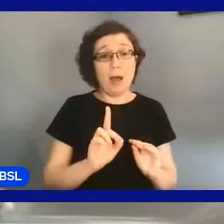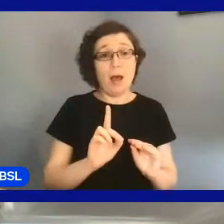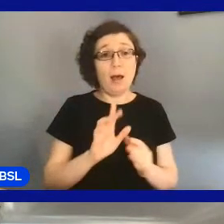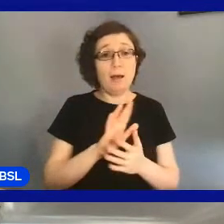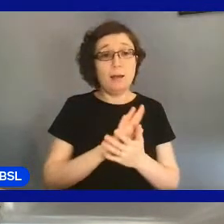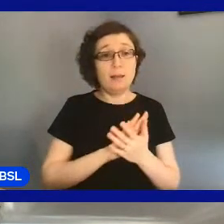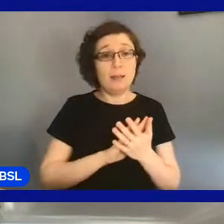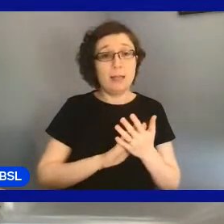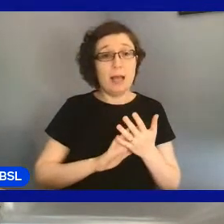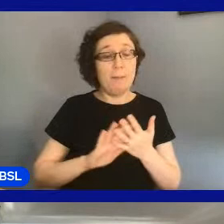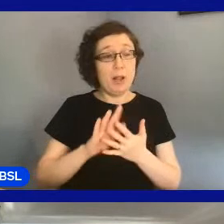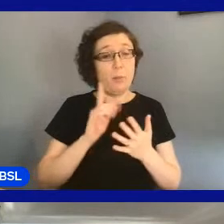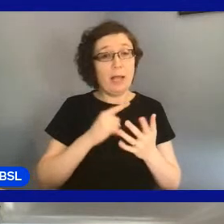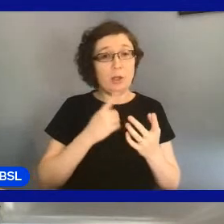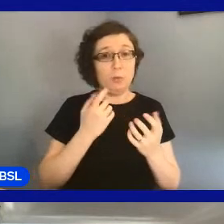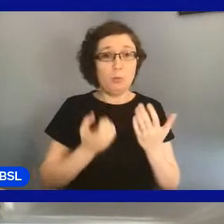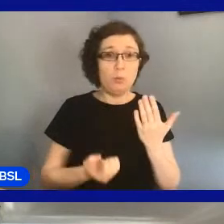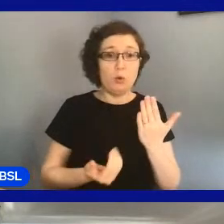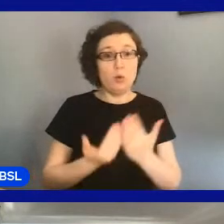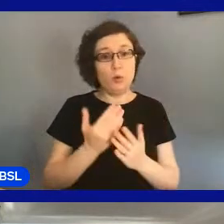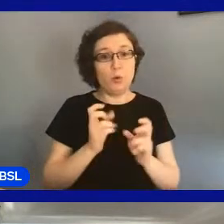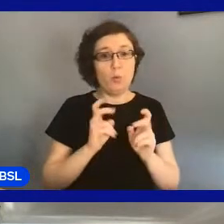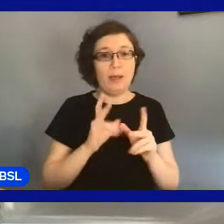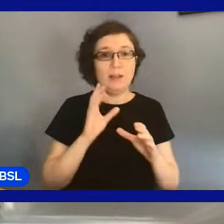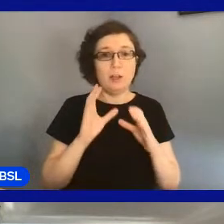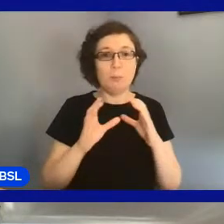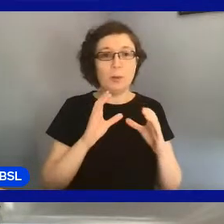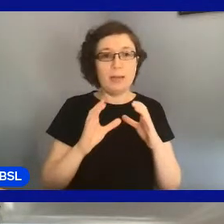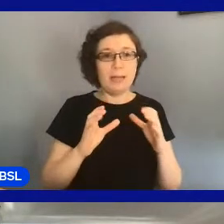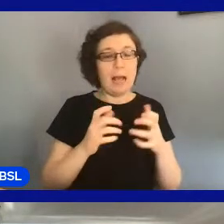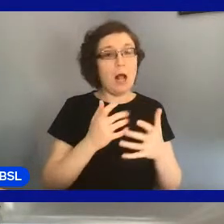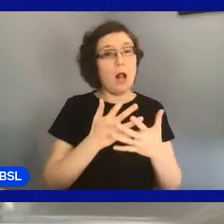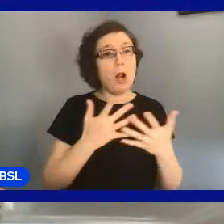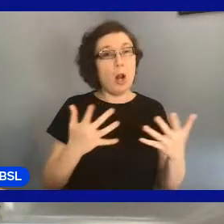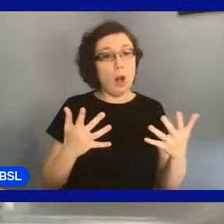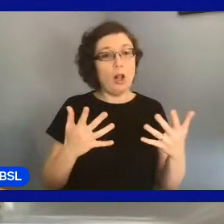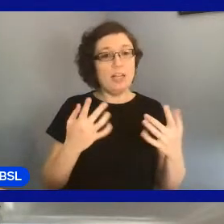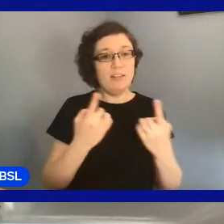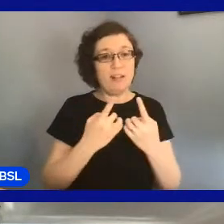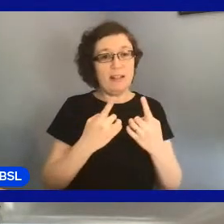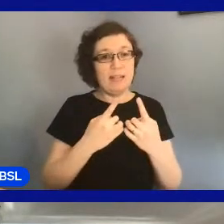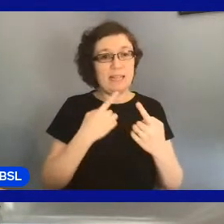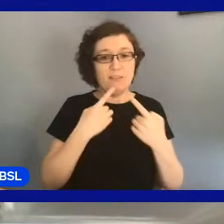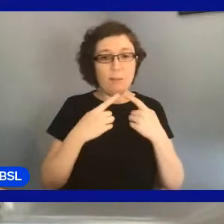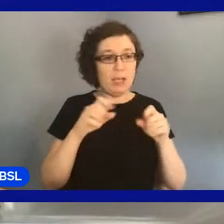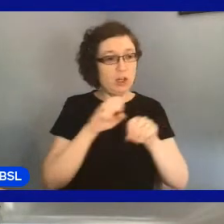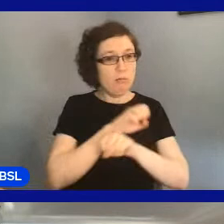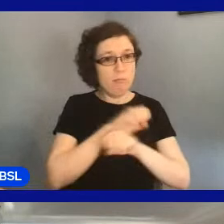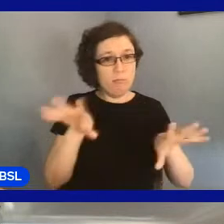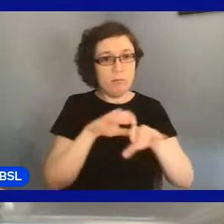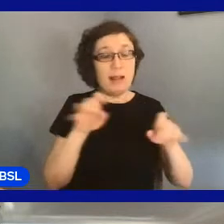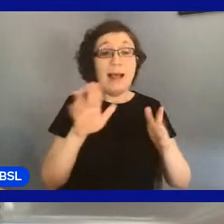into the app, got cancelled. It did open up some new spaces because a lot of